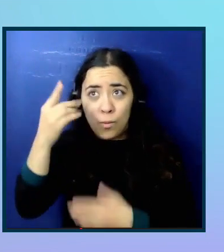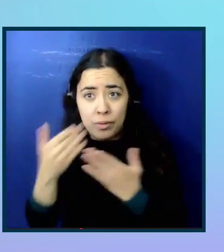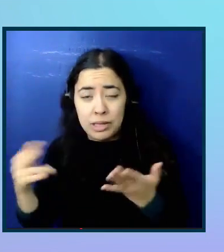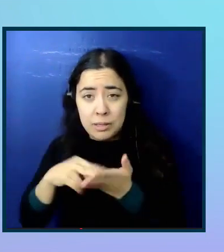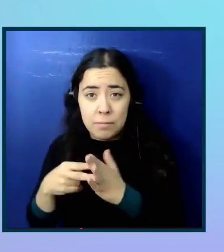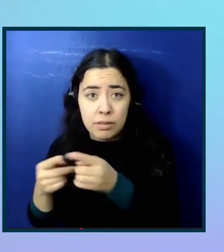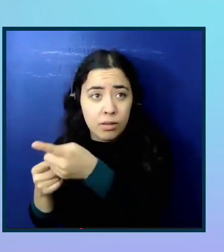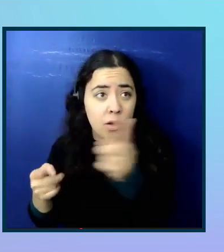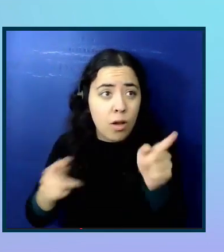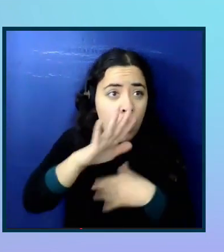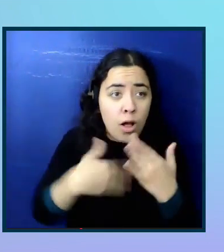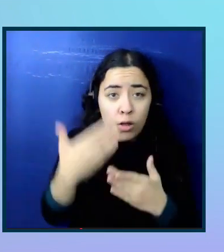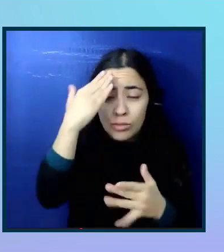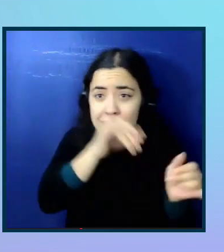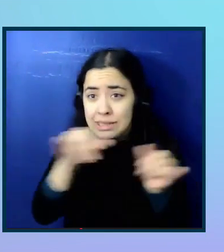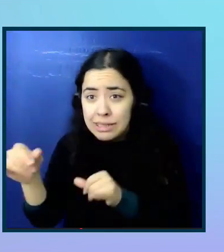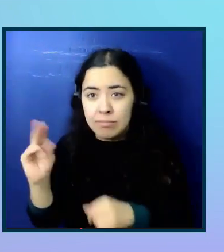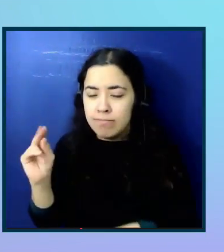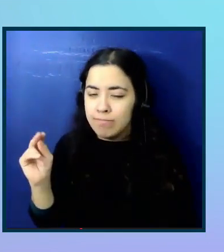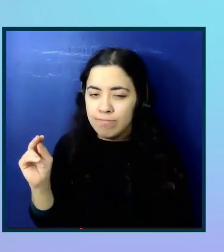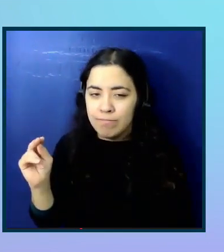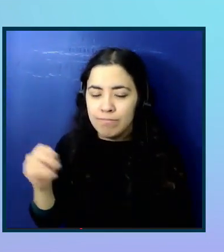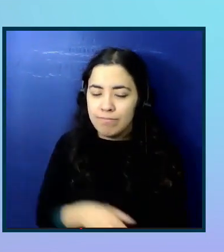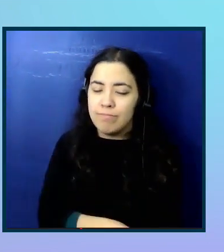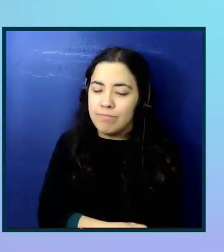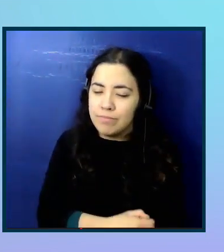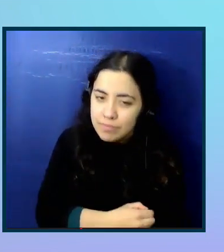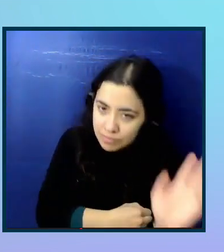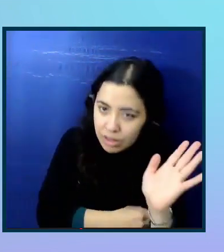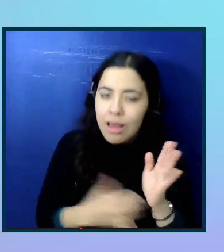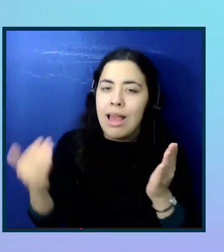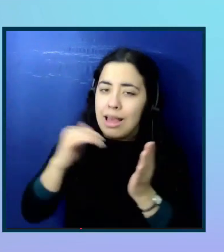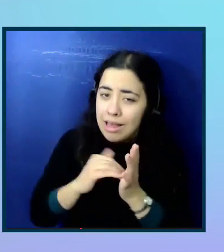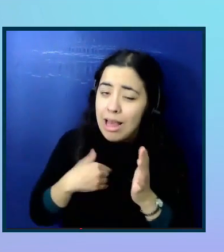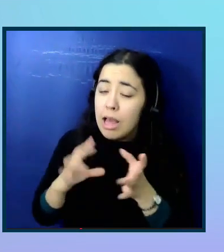So I would say it's again, I'm gonna say a lot, but it's a team works,